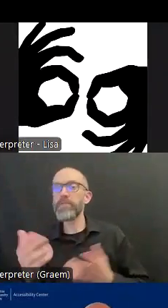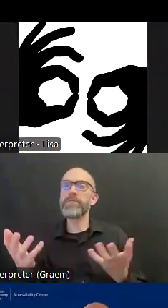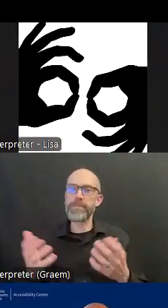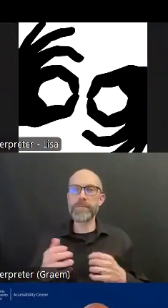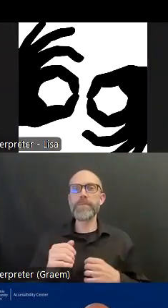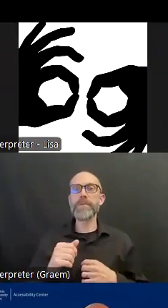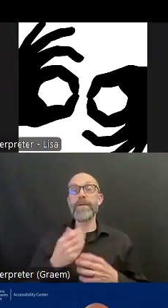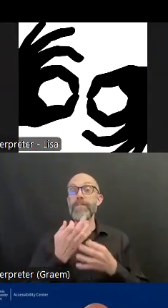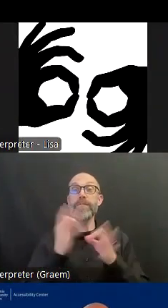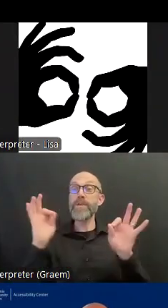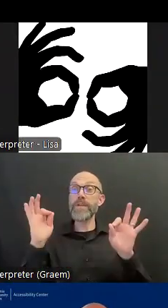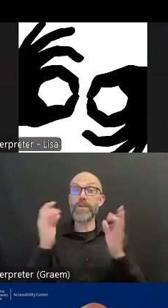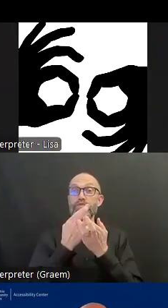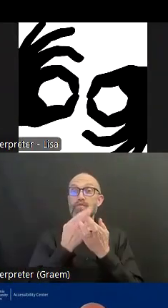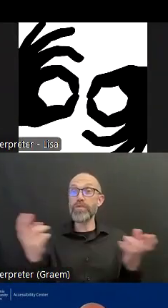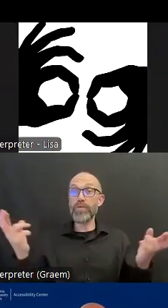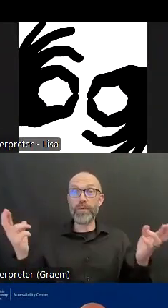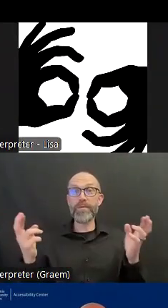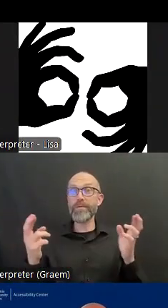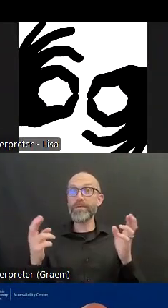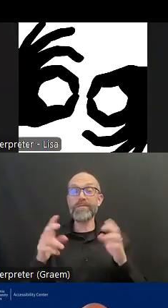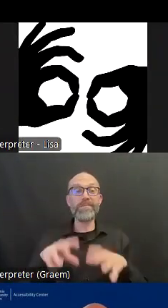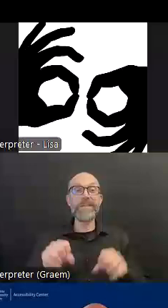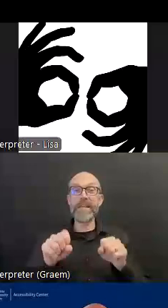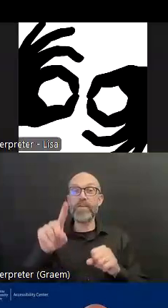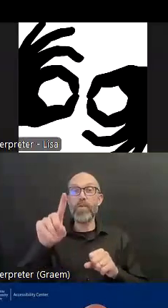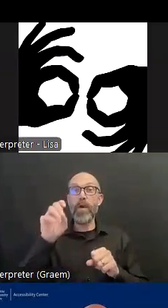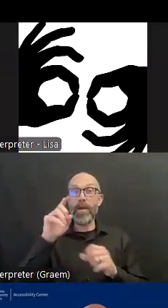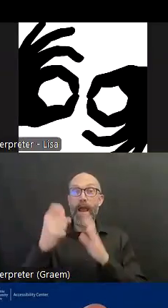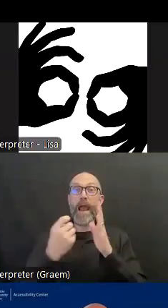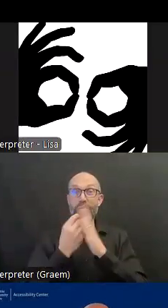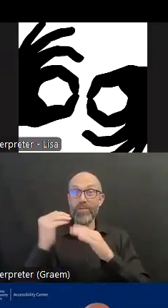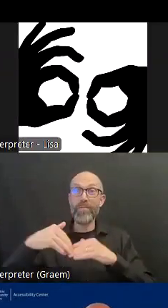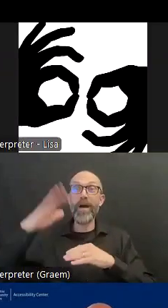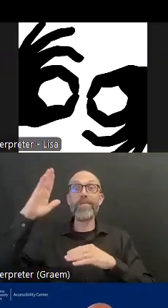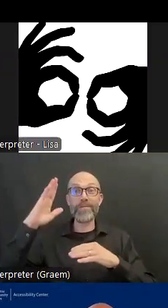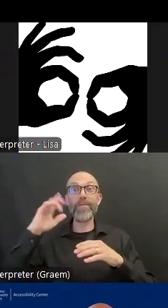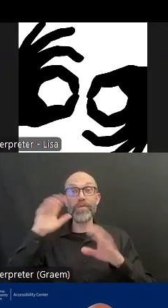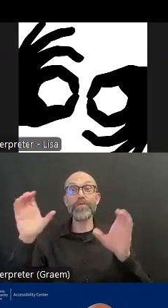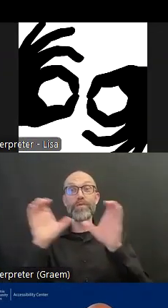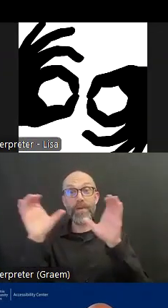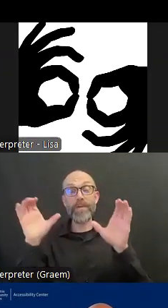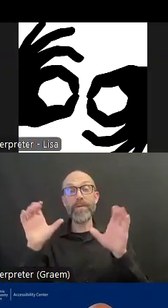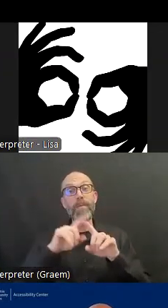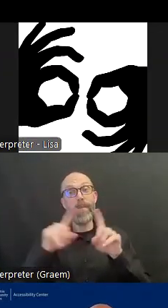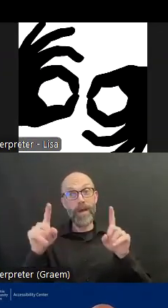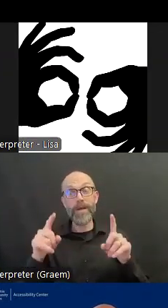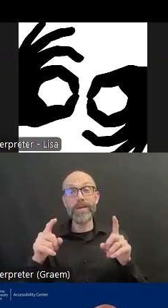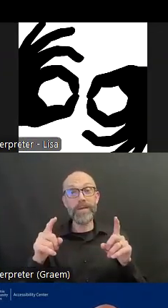It's a free resource. It takes more than 100 hours to get the certification, but it's invaluable if you have the resources to invest that time.